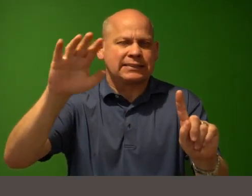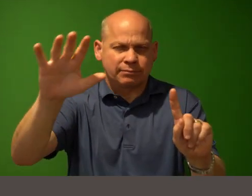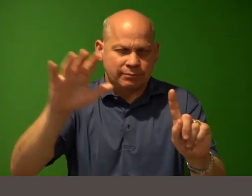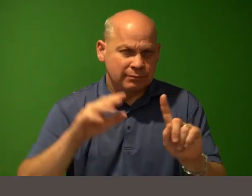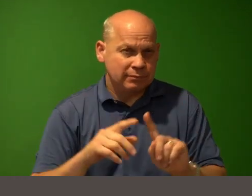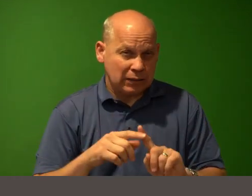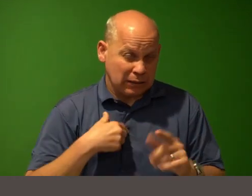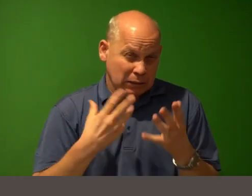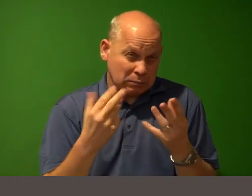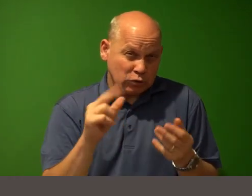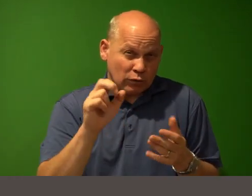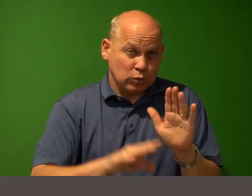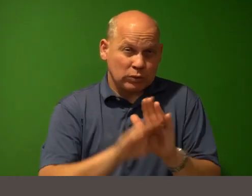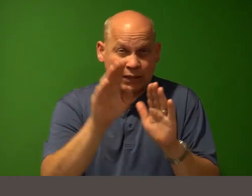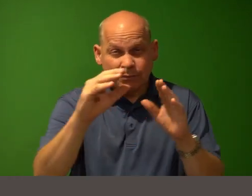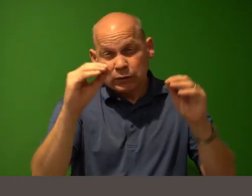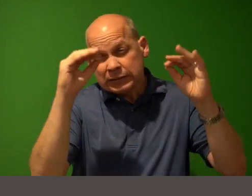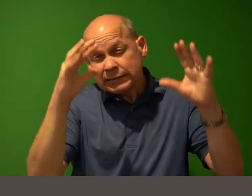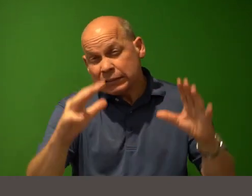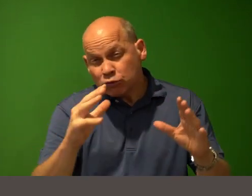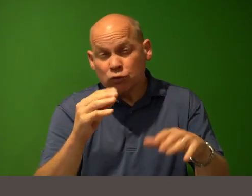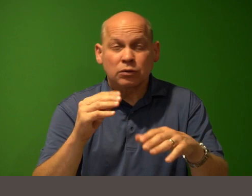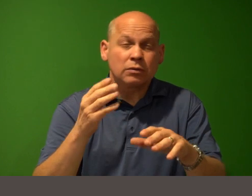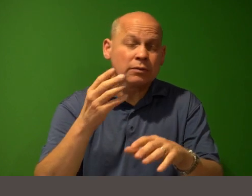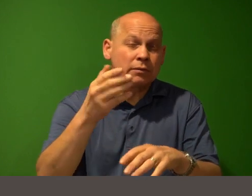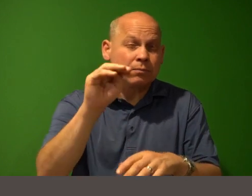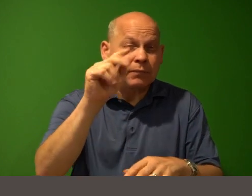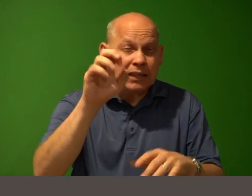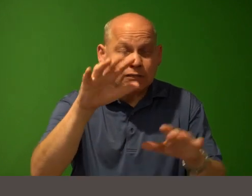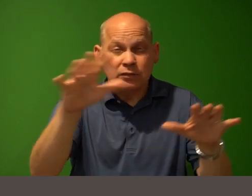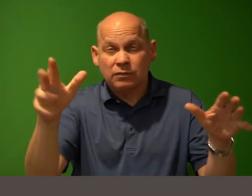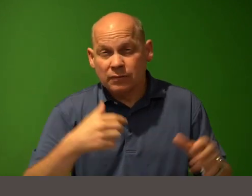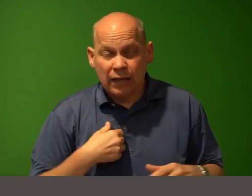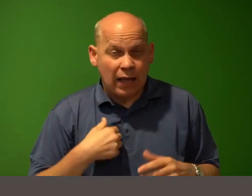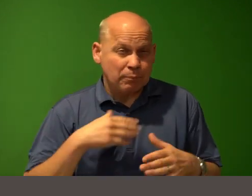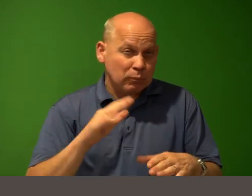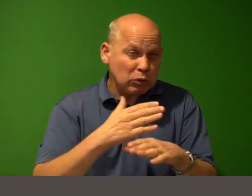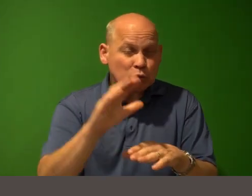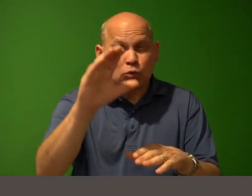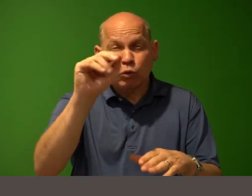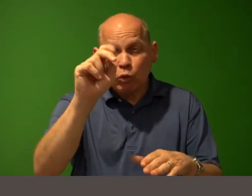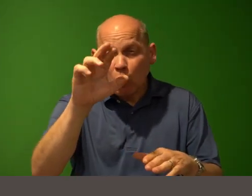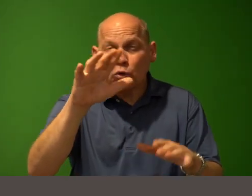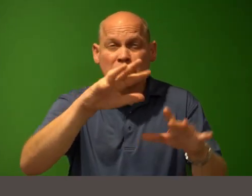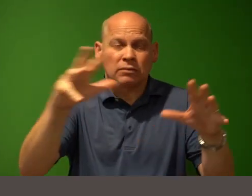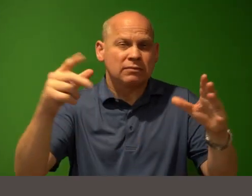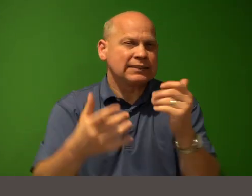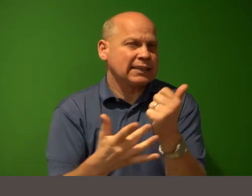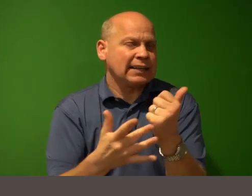developer, teacher, mentor. I'm a Melomaniac, musical coder and technologist. And I am a